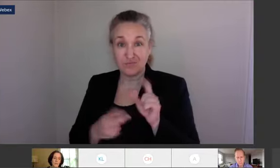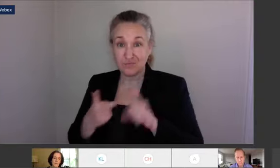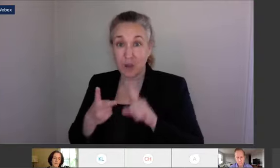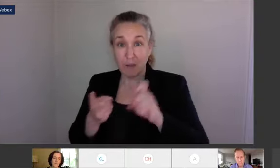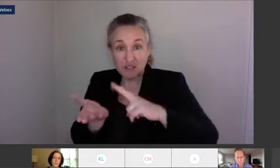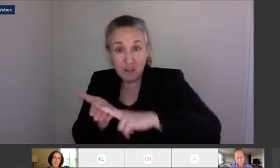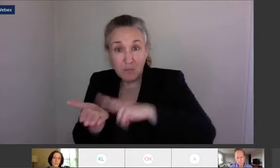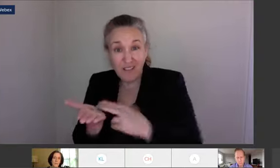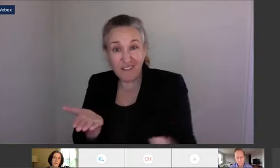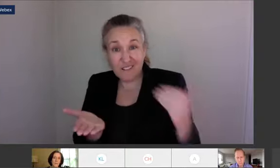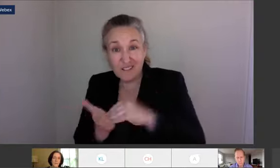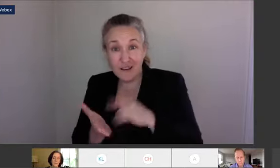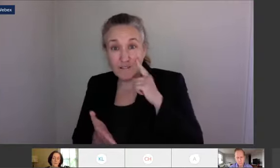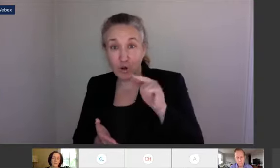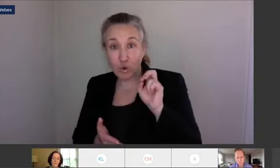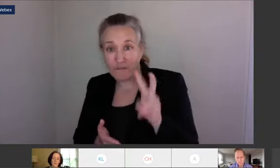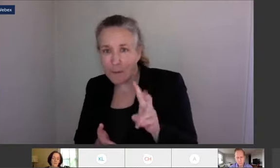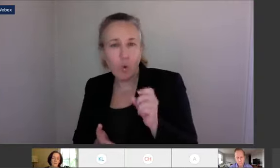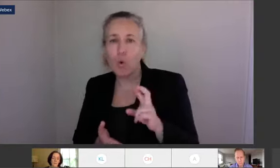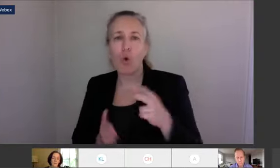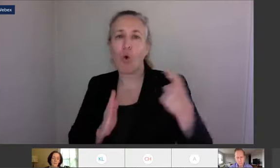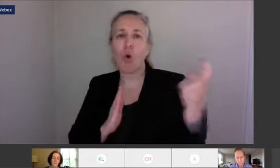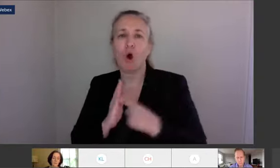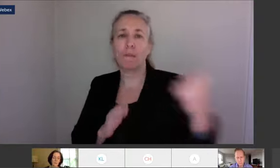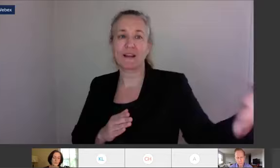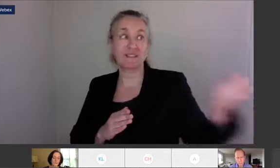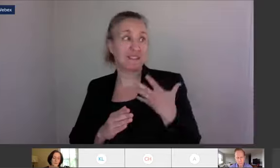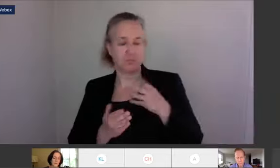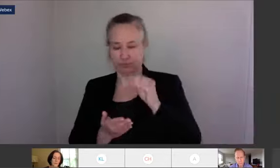November election or is or will they automatically be sent a mail-in ballot